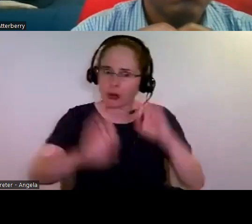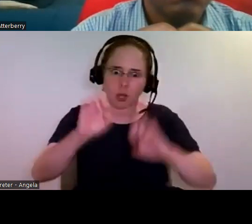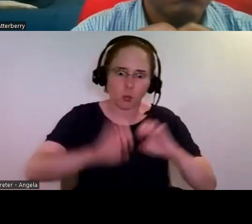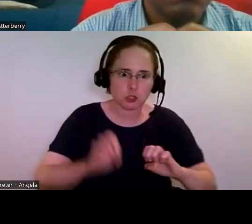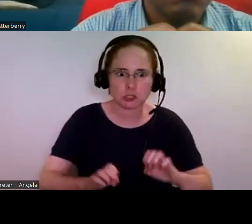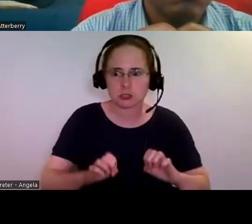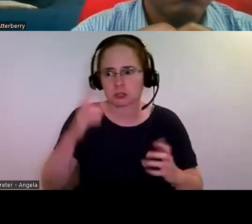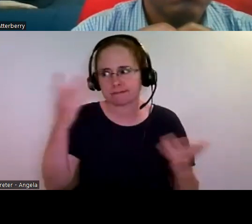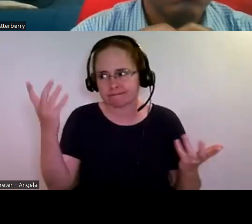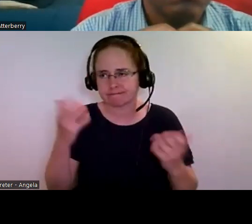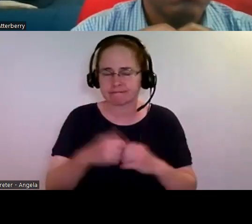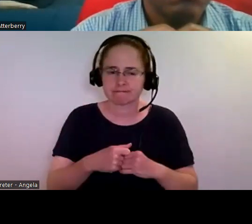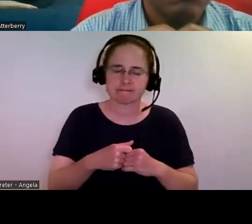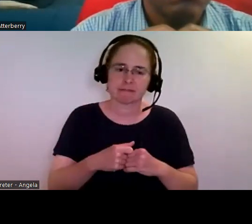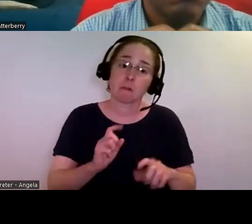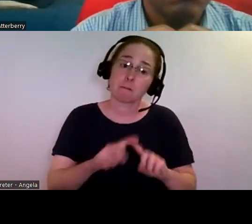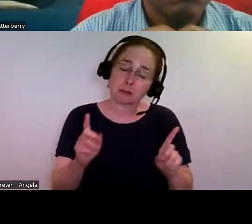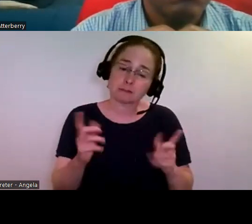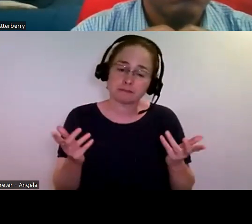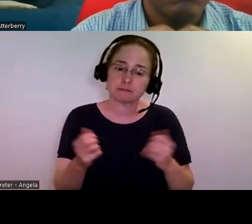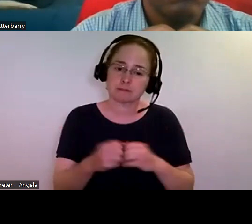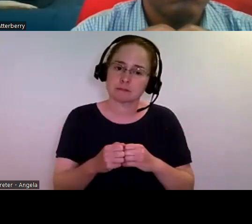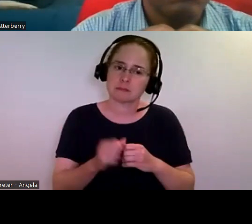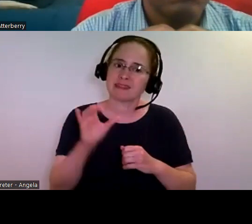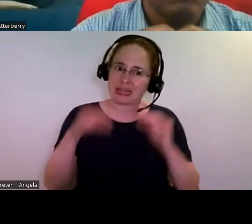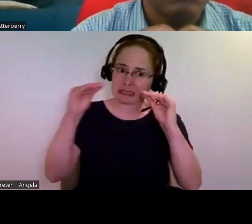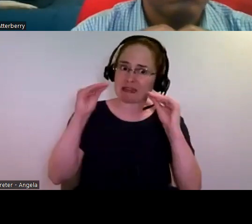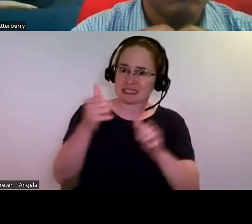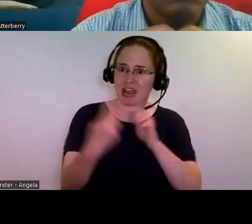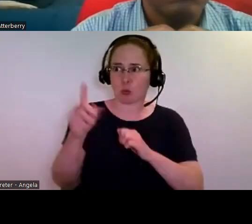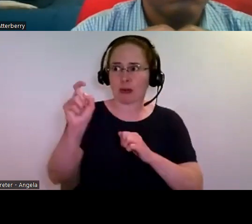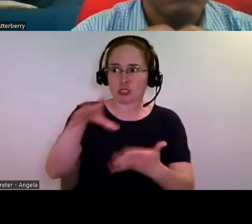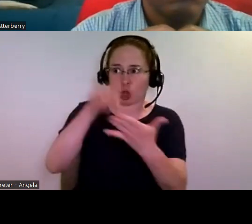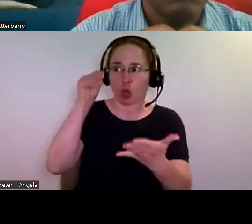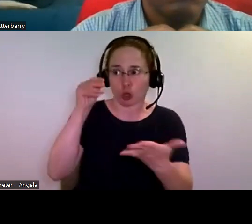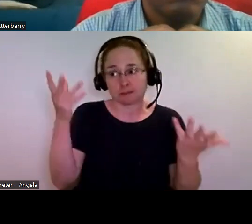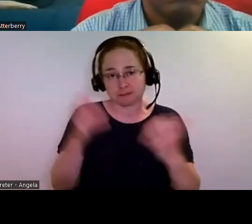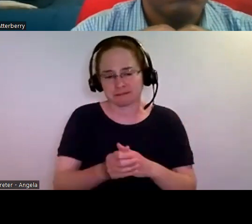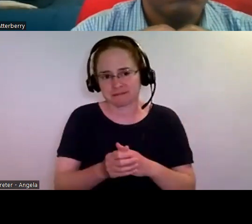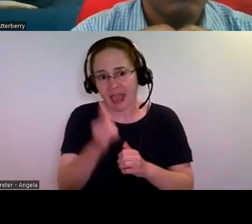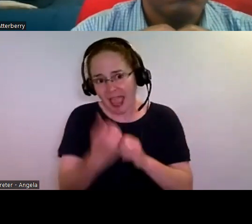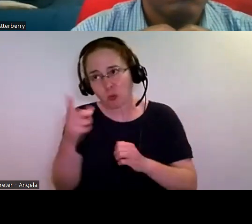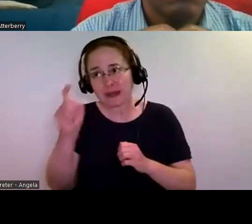but I think it's a lesson that everyone needs to learn. Everyone needs to hear, I guess.